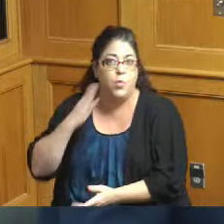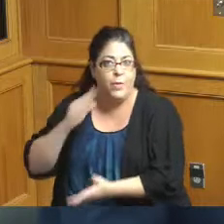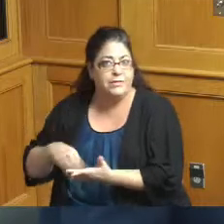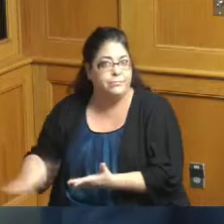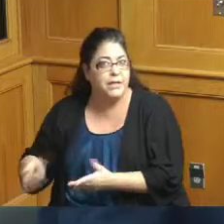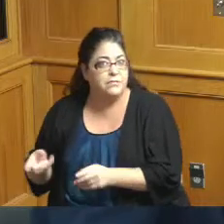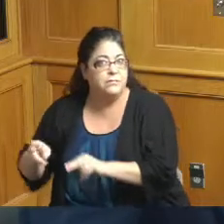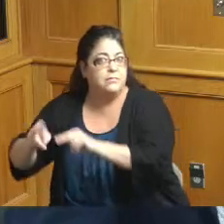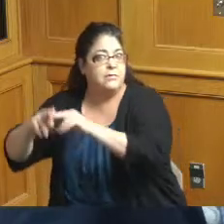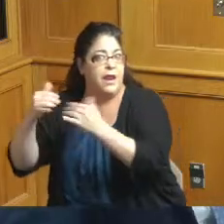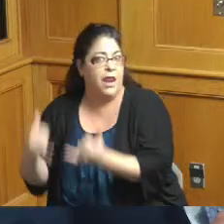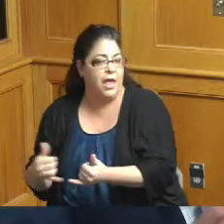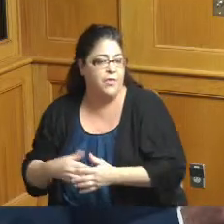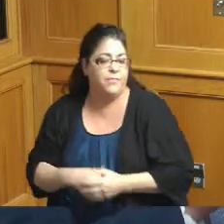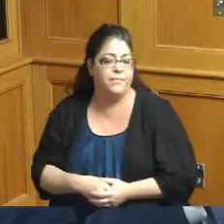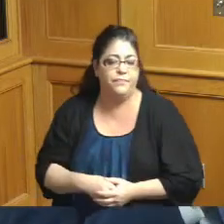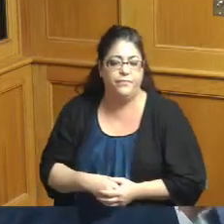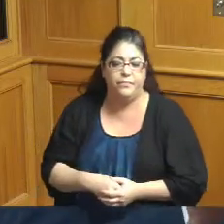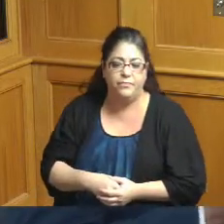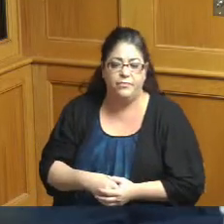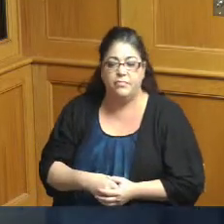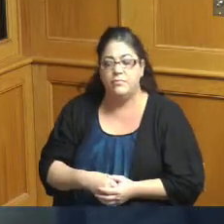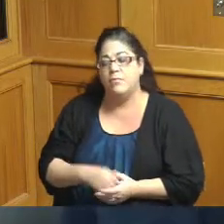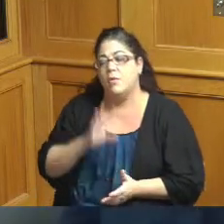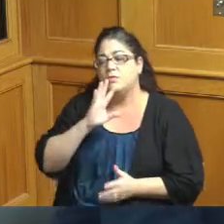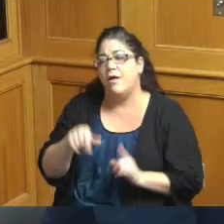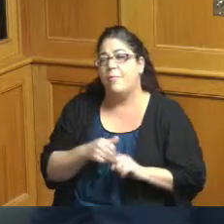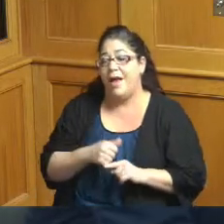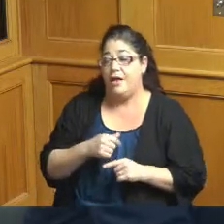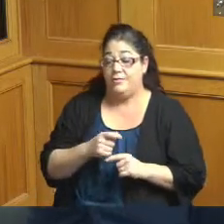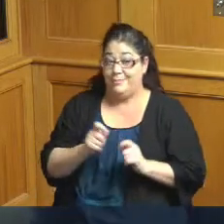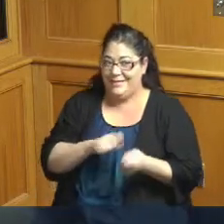I do want to make sure that I've specifically addressed the changes in our budget why are